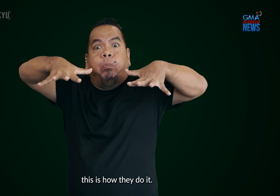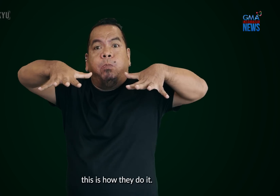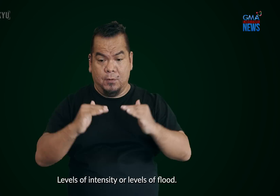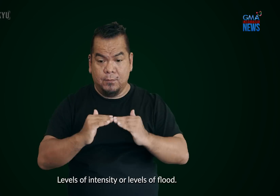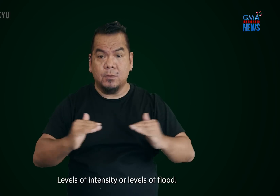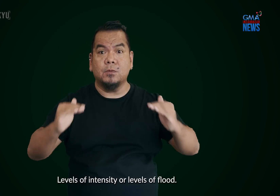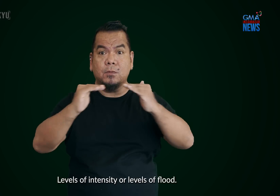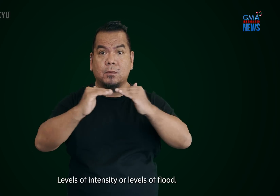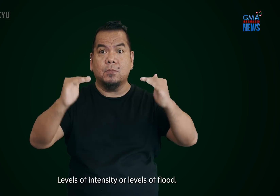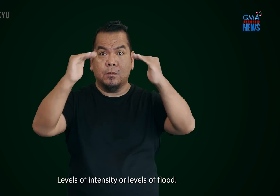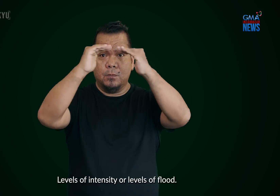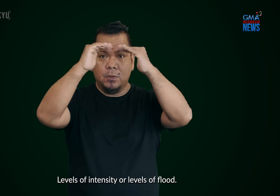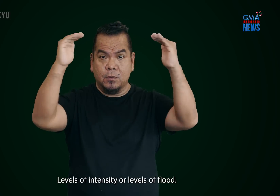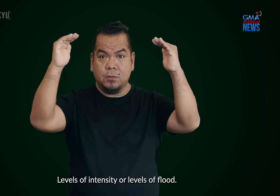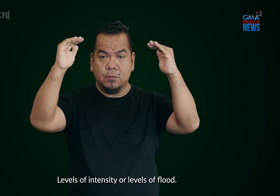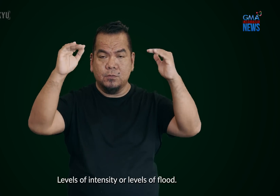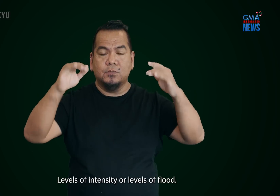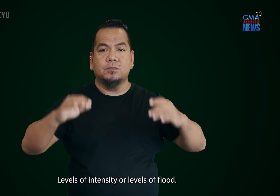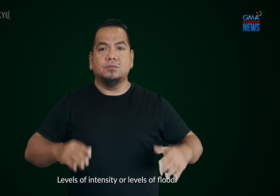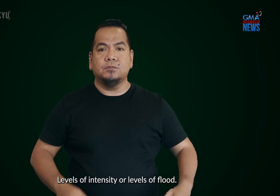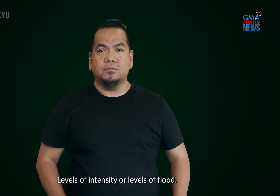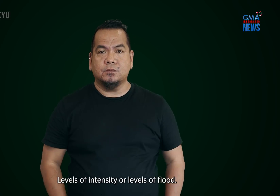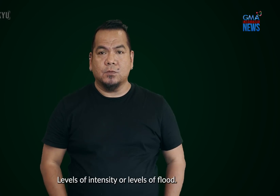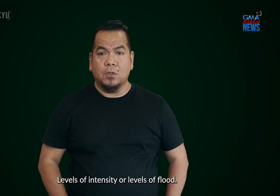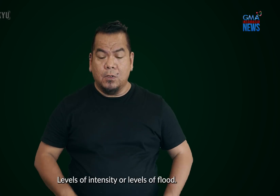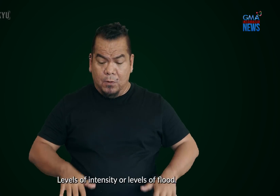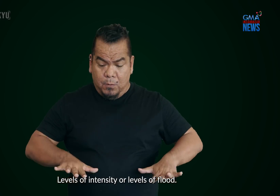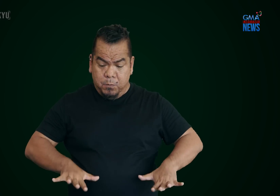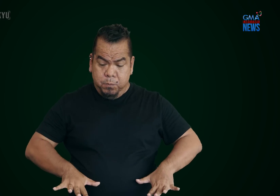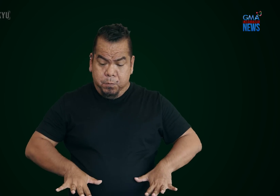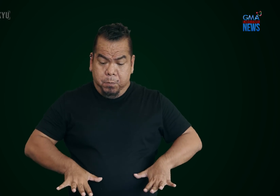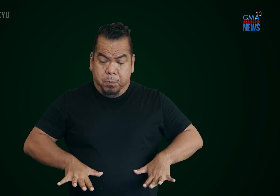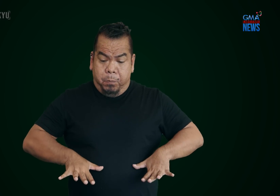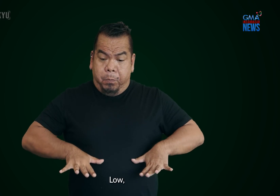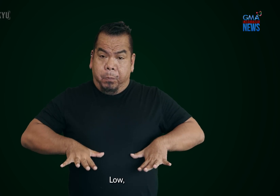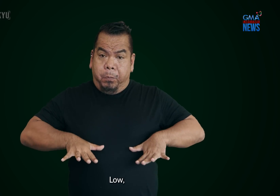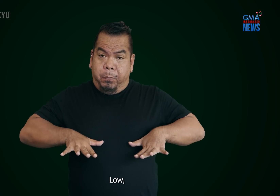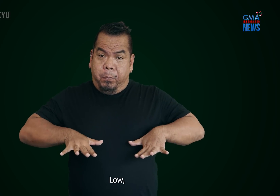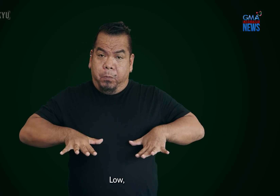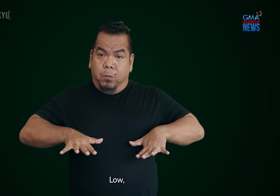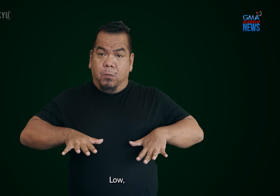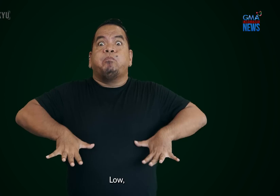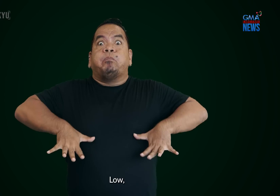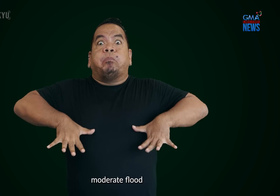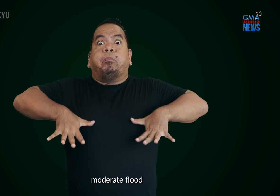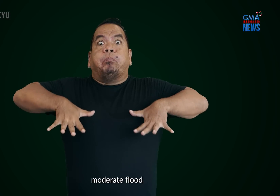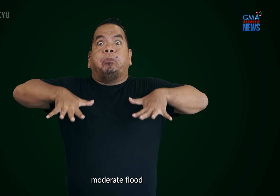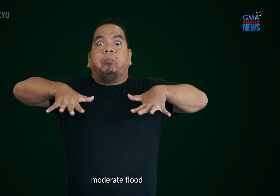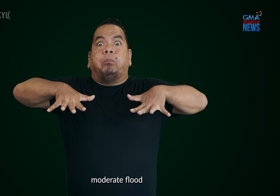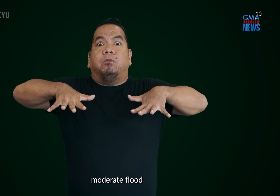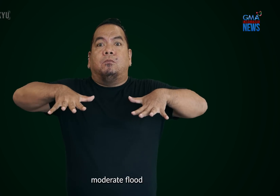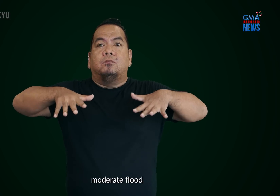Flood. First, this is the sign for flood, and another sign is, which is the natural sign,